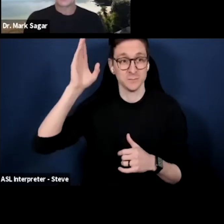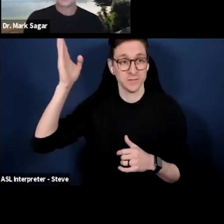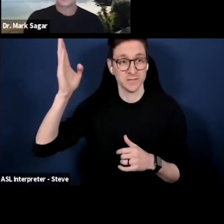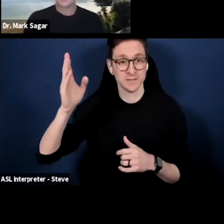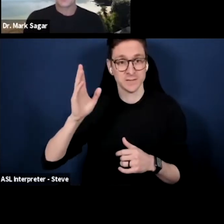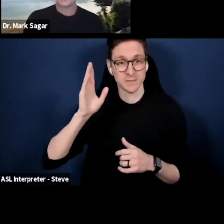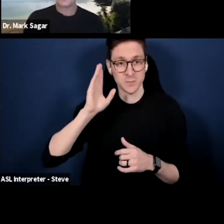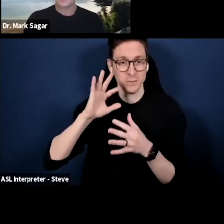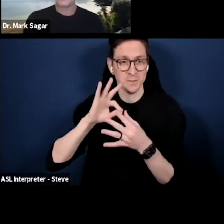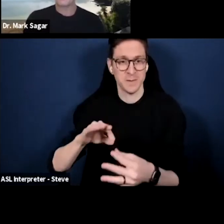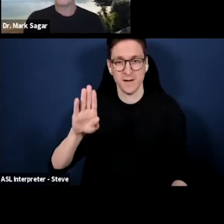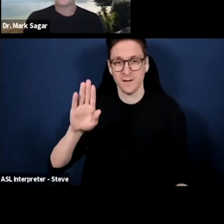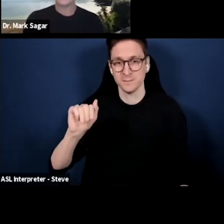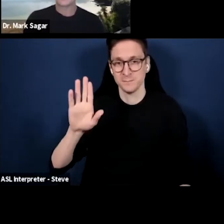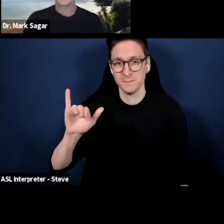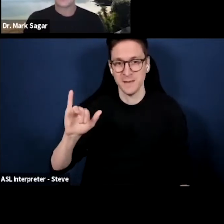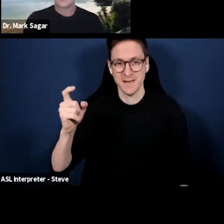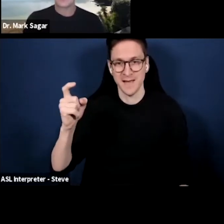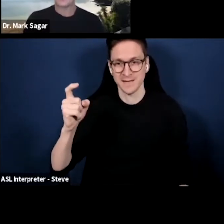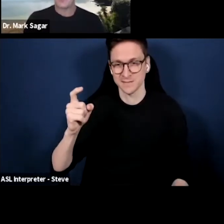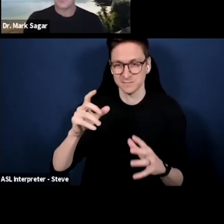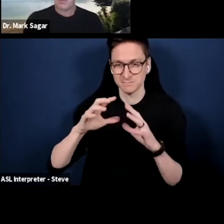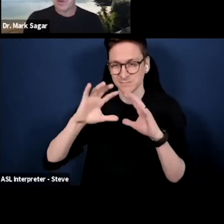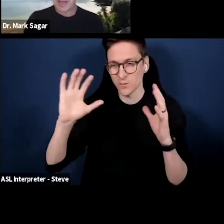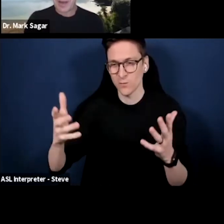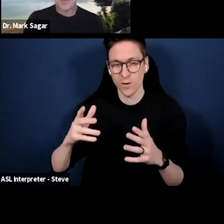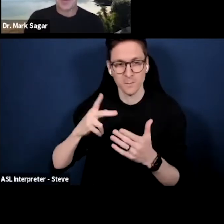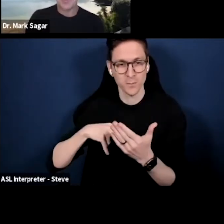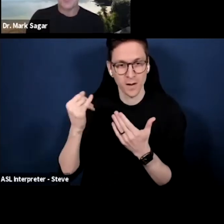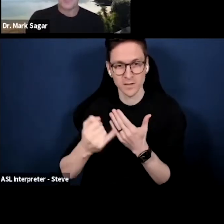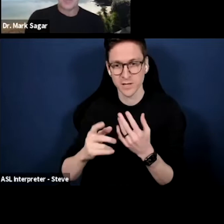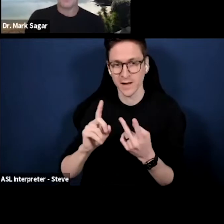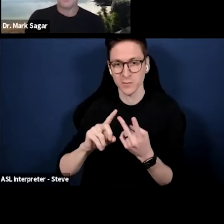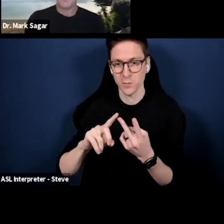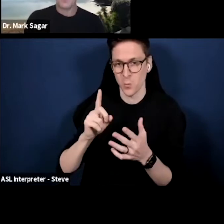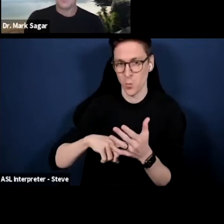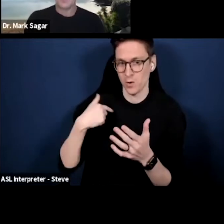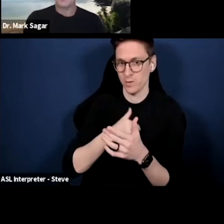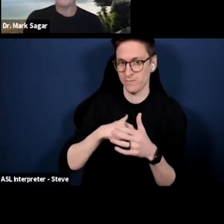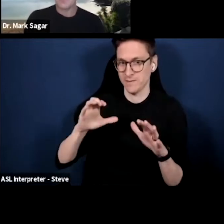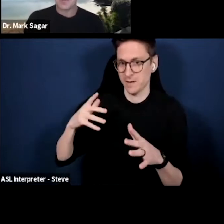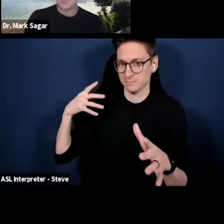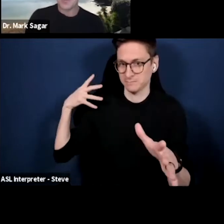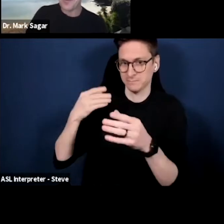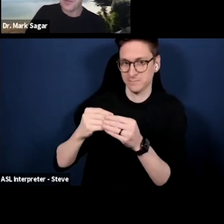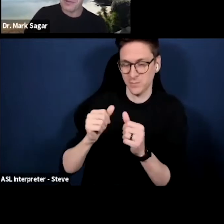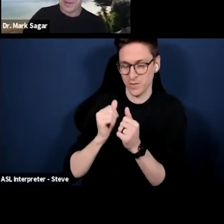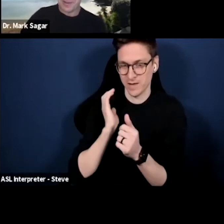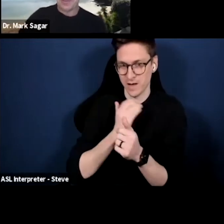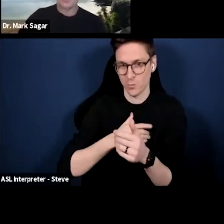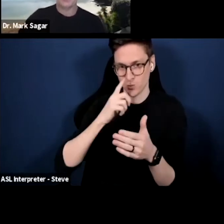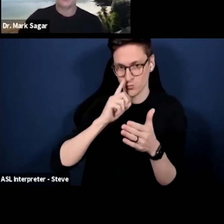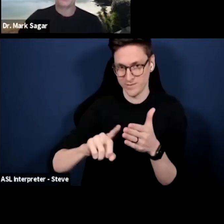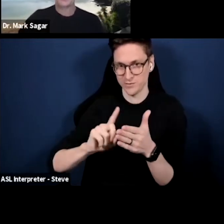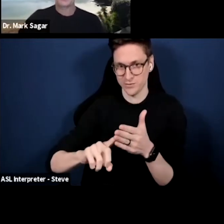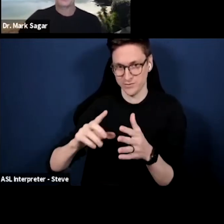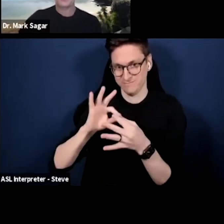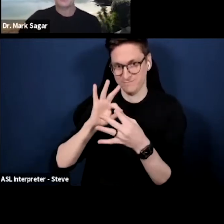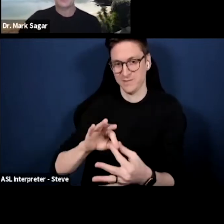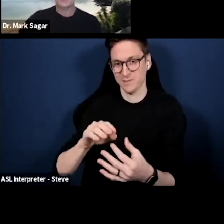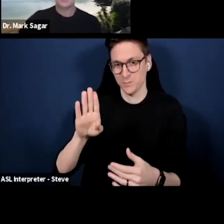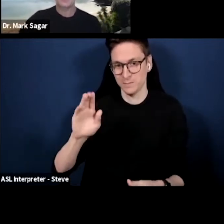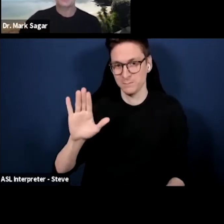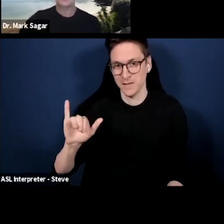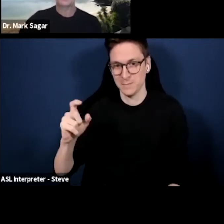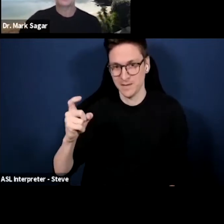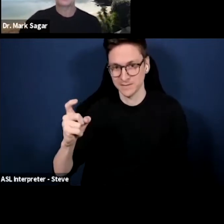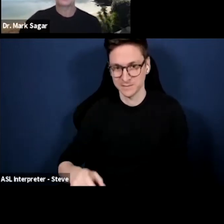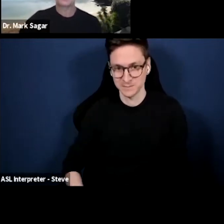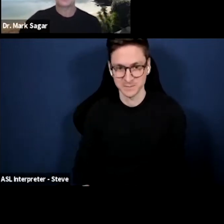so the overall project and where we're up to um with the research for